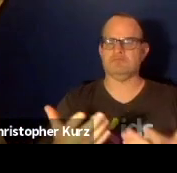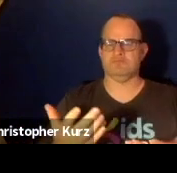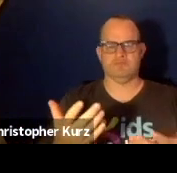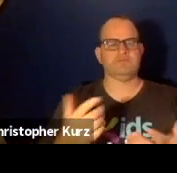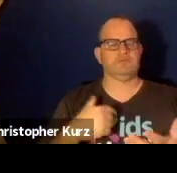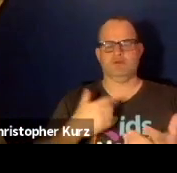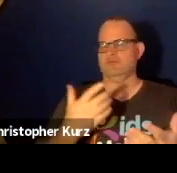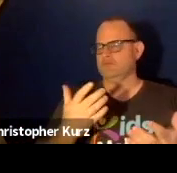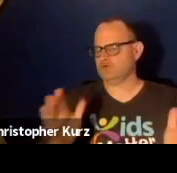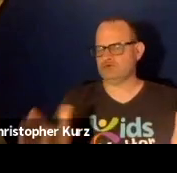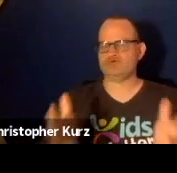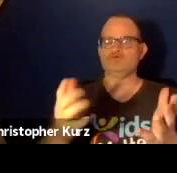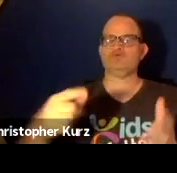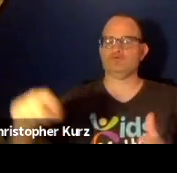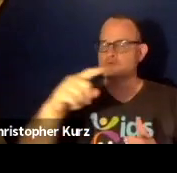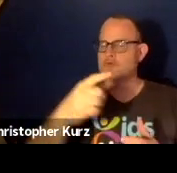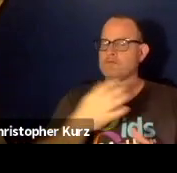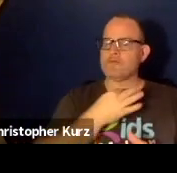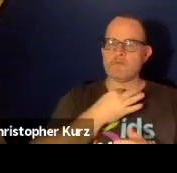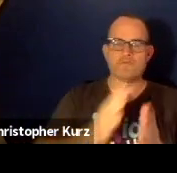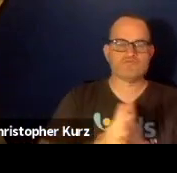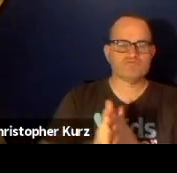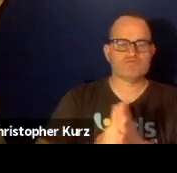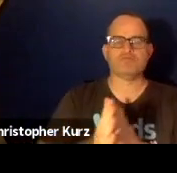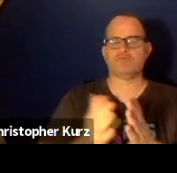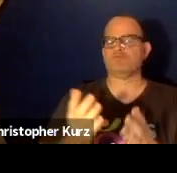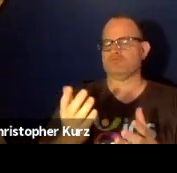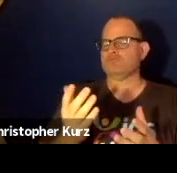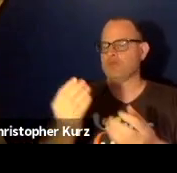Community involvement is really key at this point.